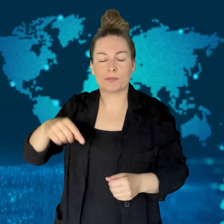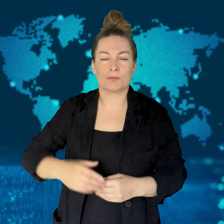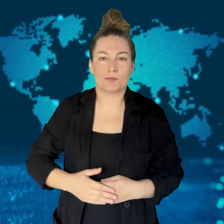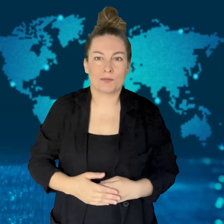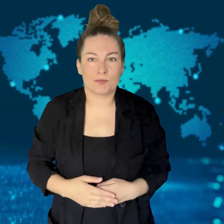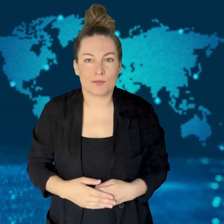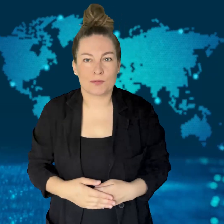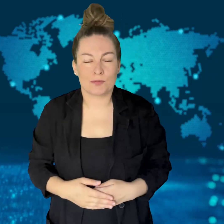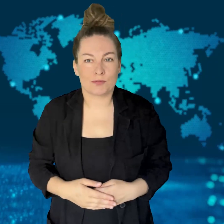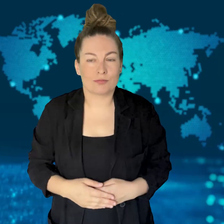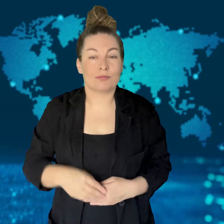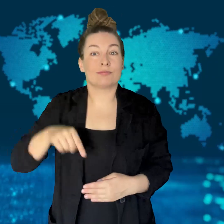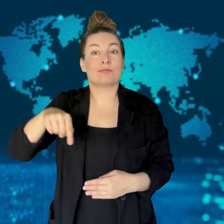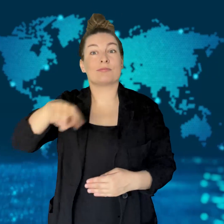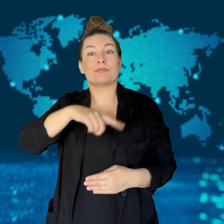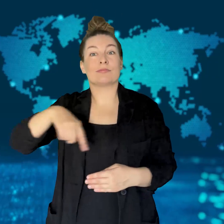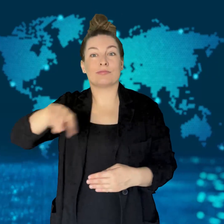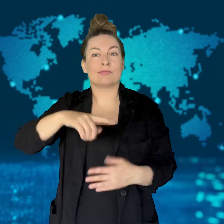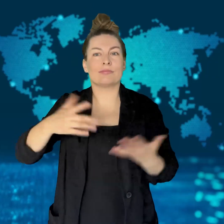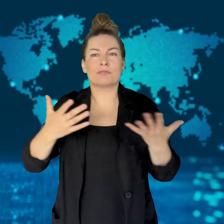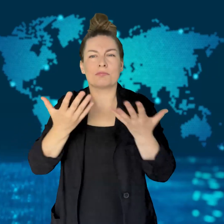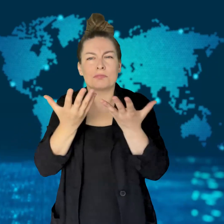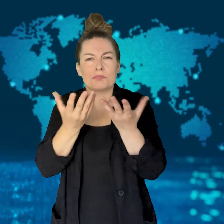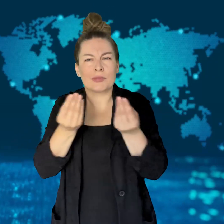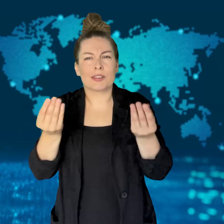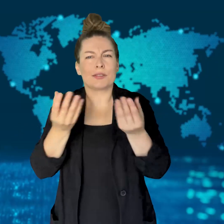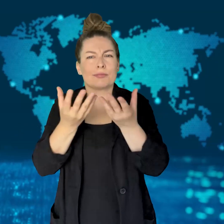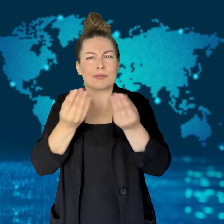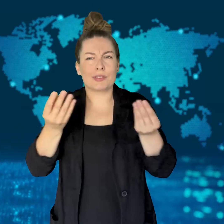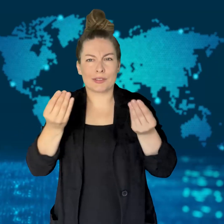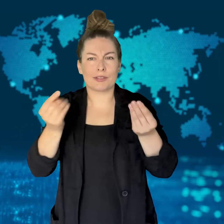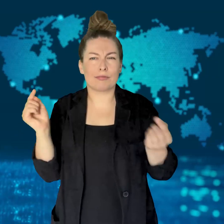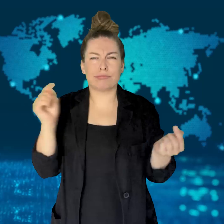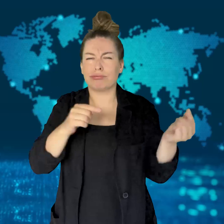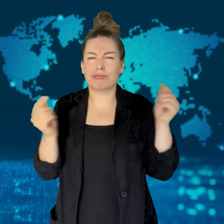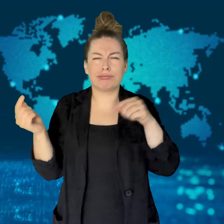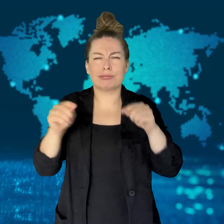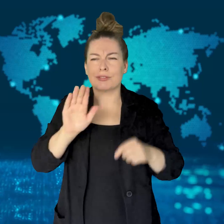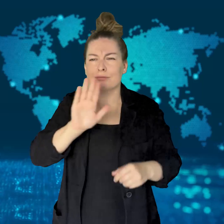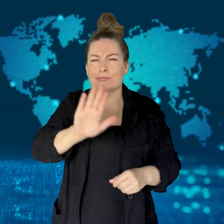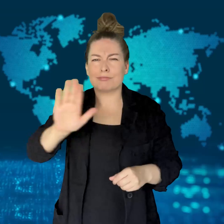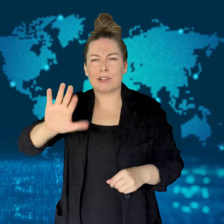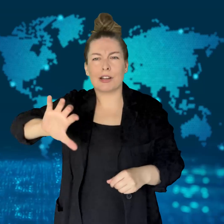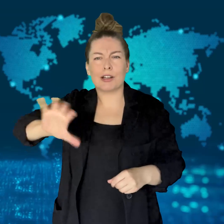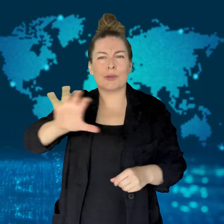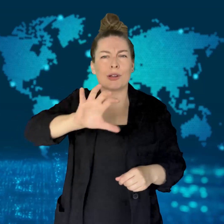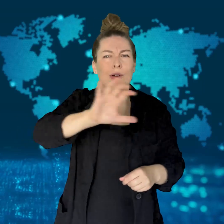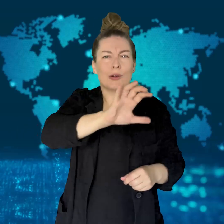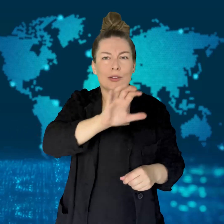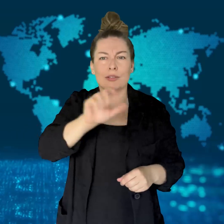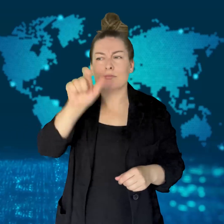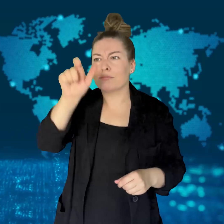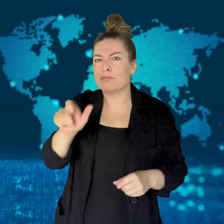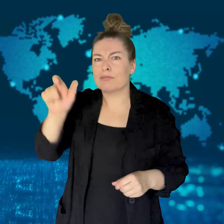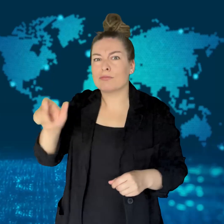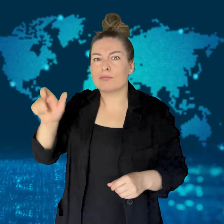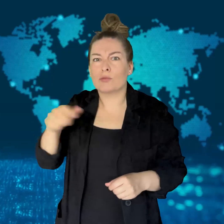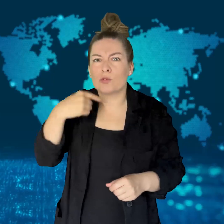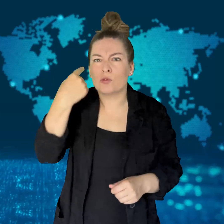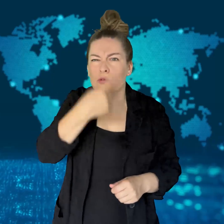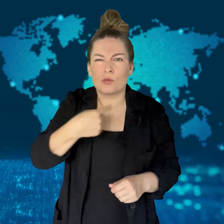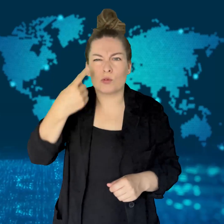and then a second peace summit would take place.